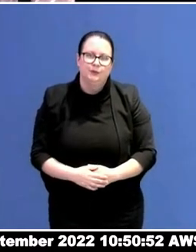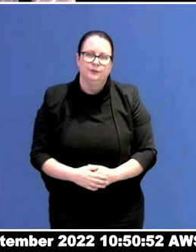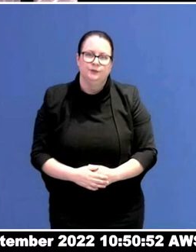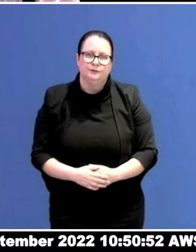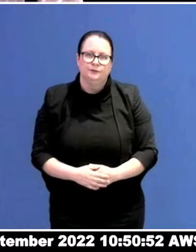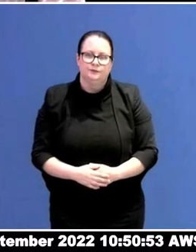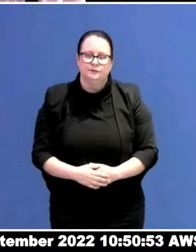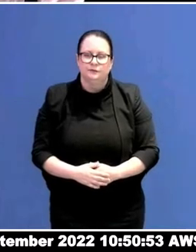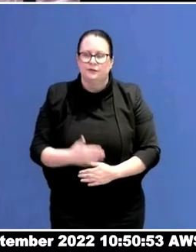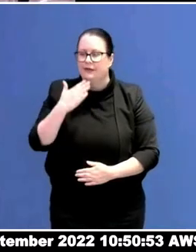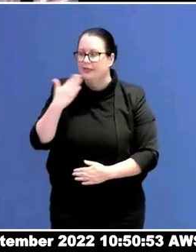Thank you for all you do.